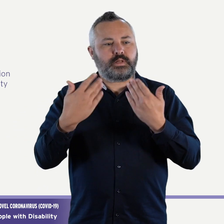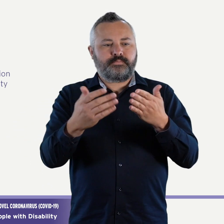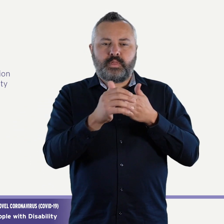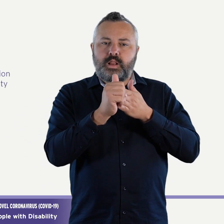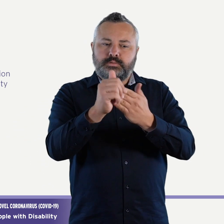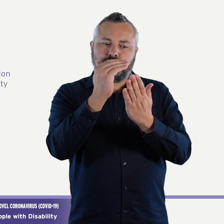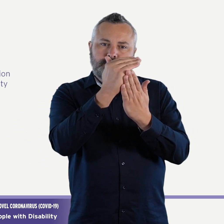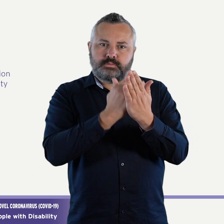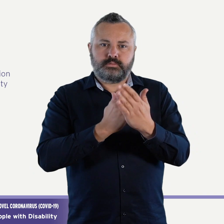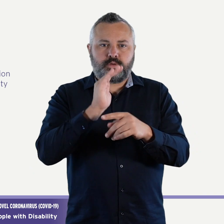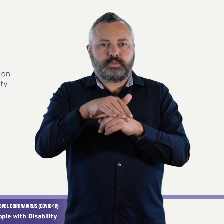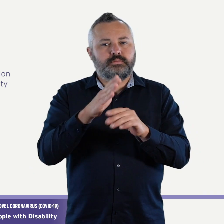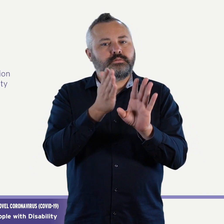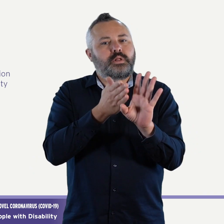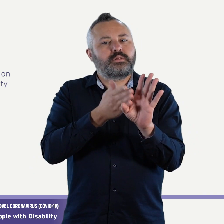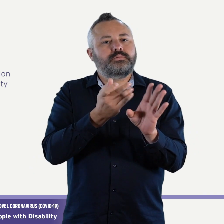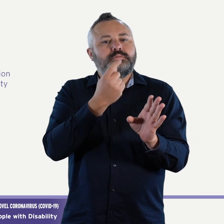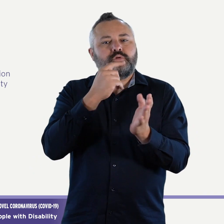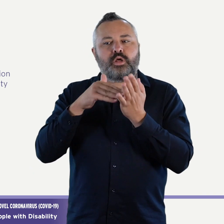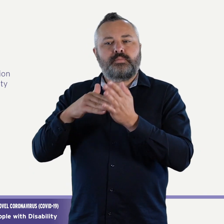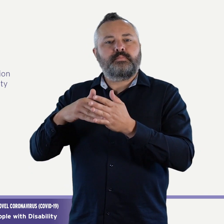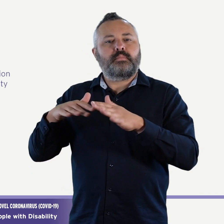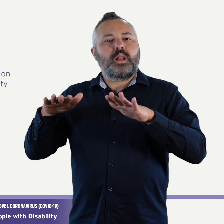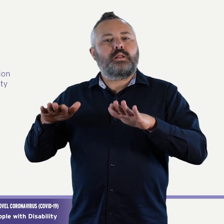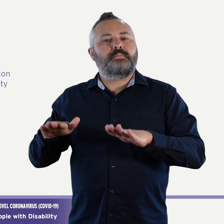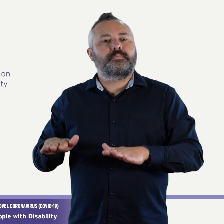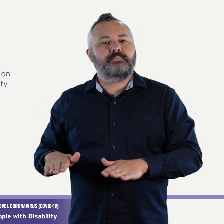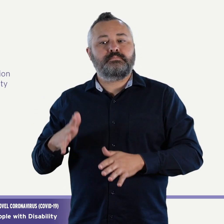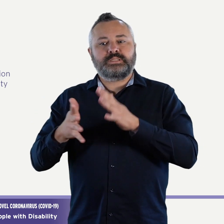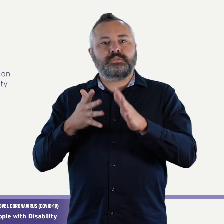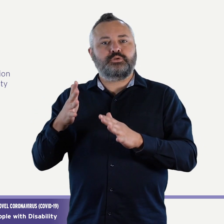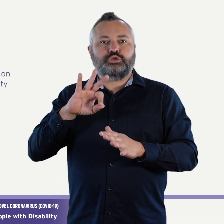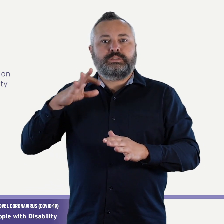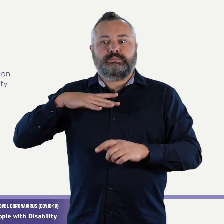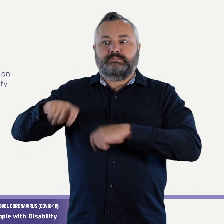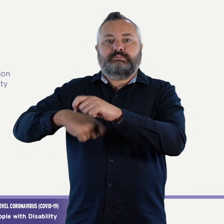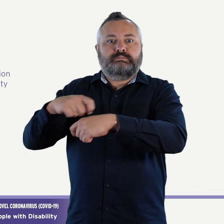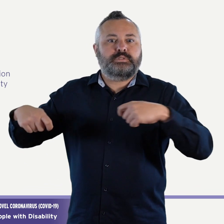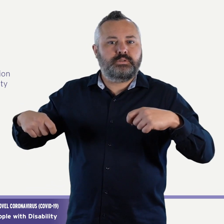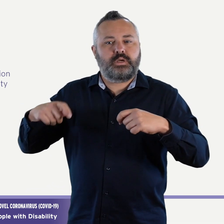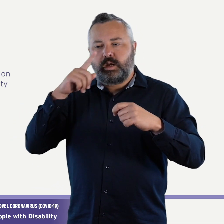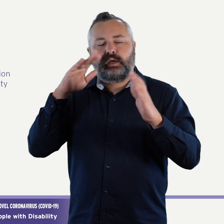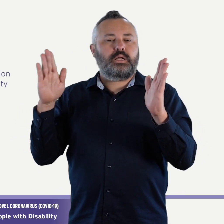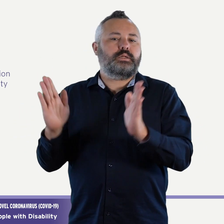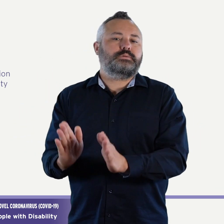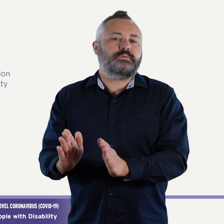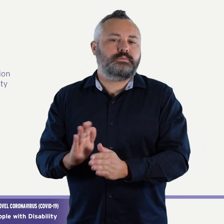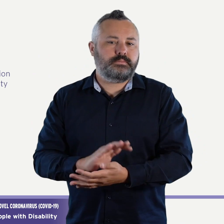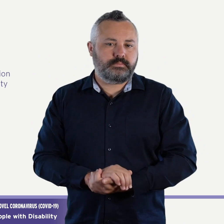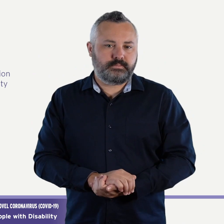Guidance on prescription of psychotropic medications to avoid escalation of the use of restrictive practices.